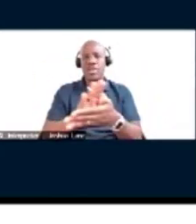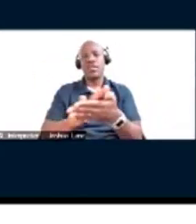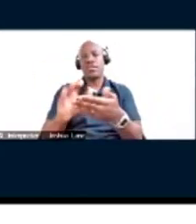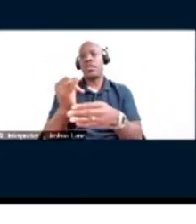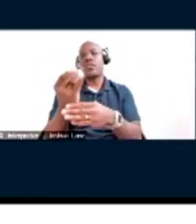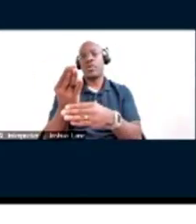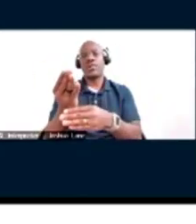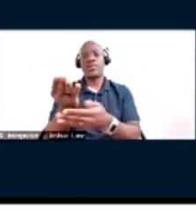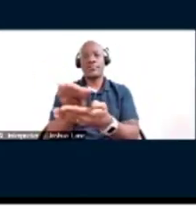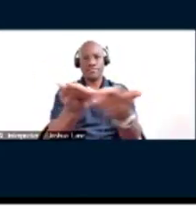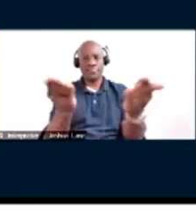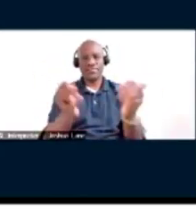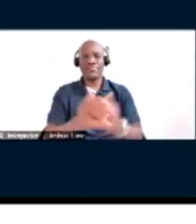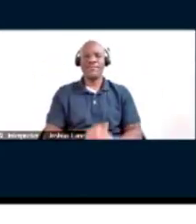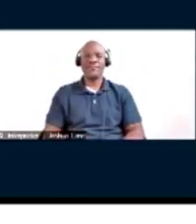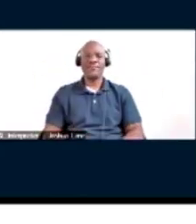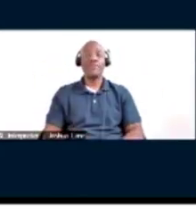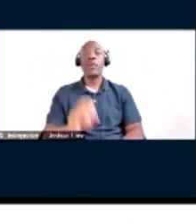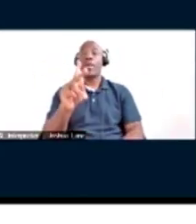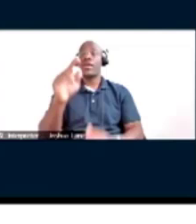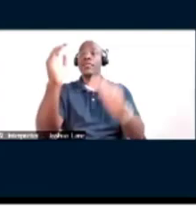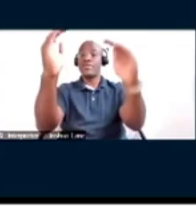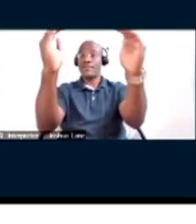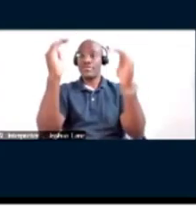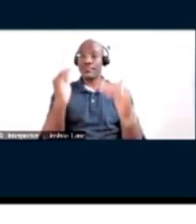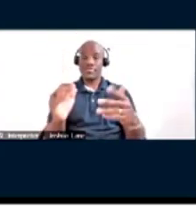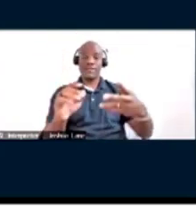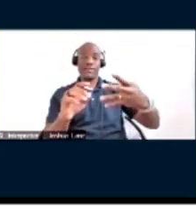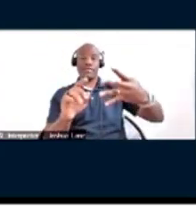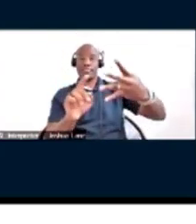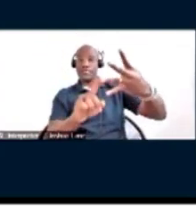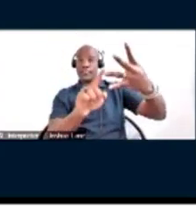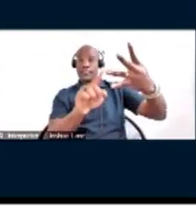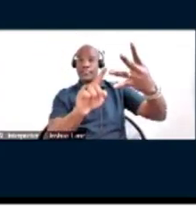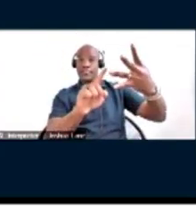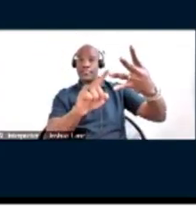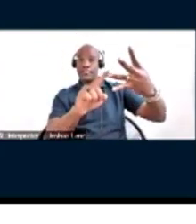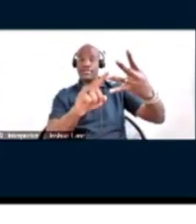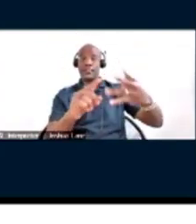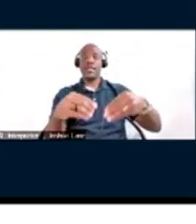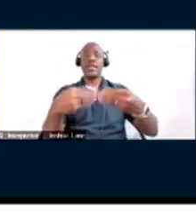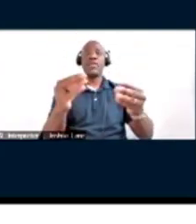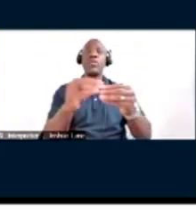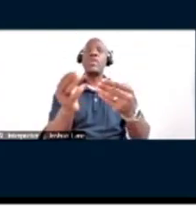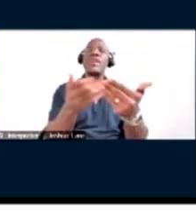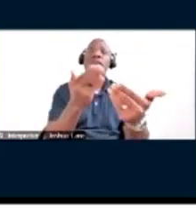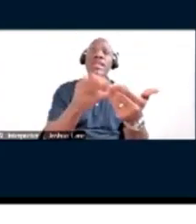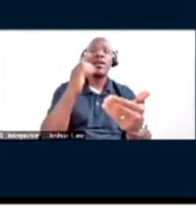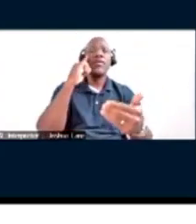Okay, another initiative is to make it easier for people to report bias when they see it.